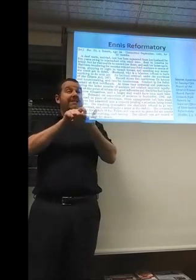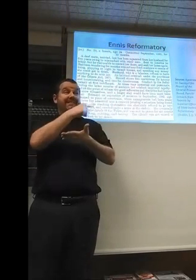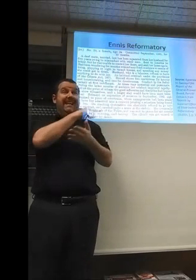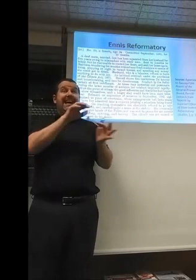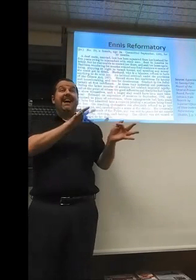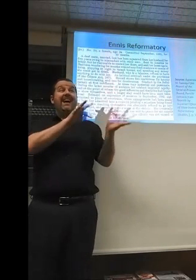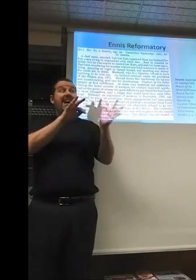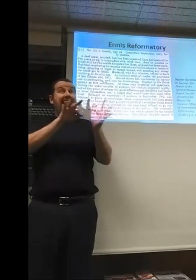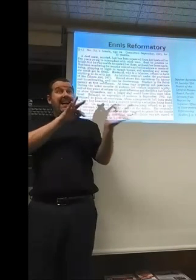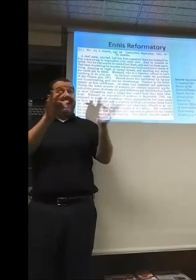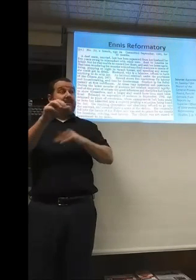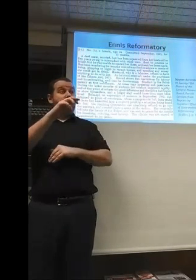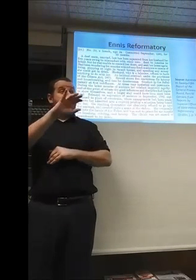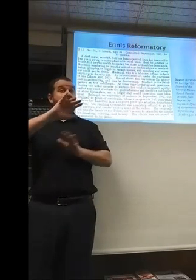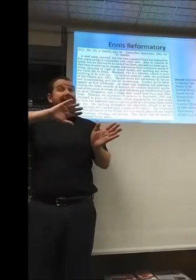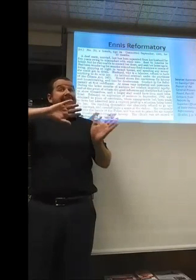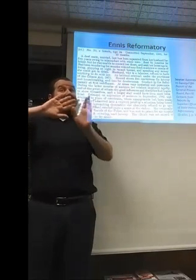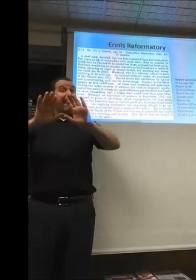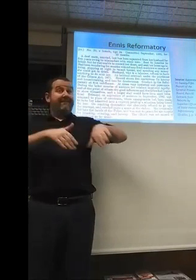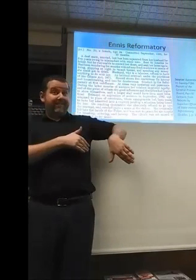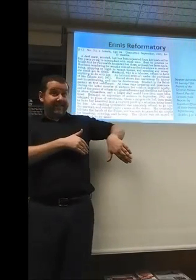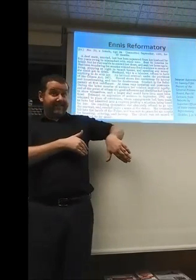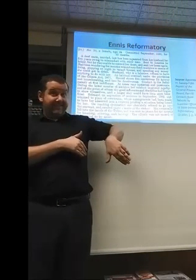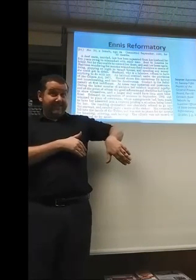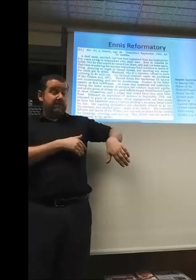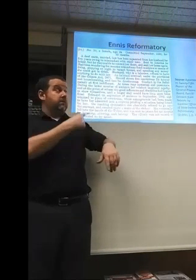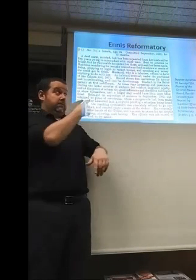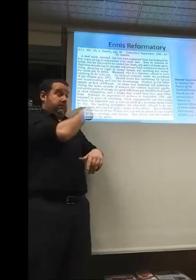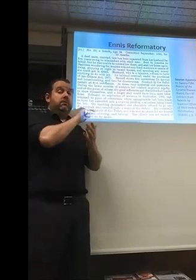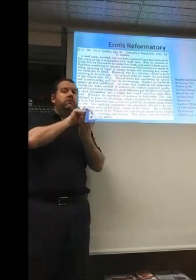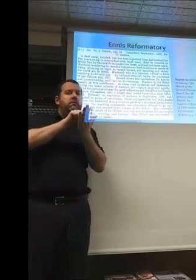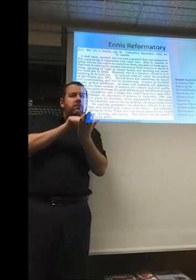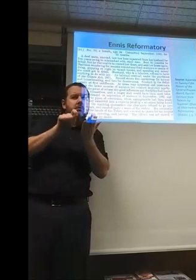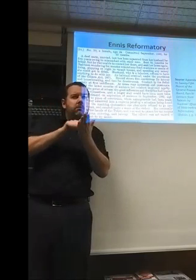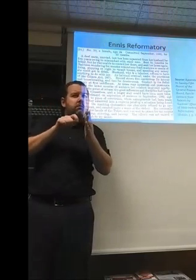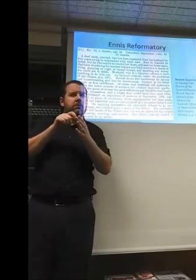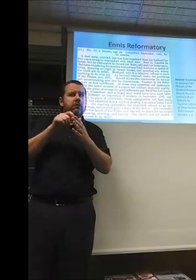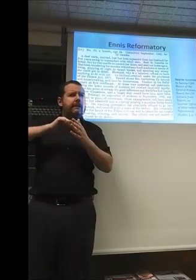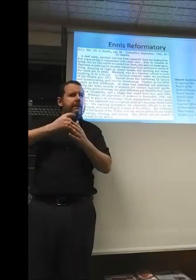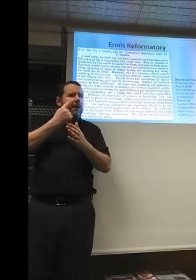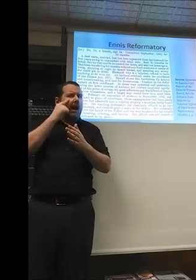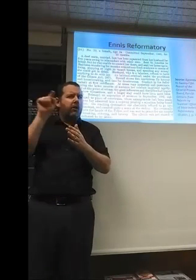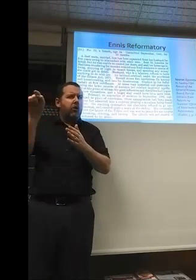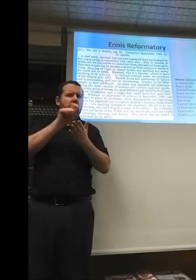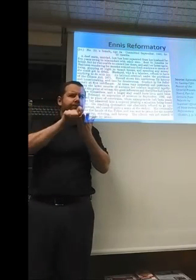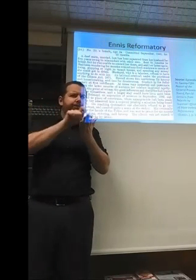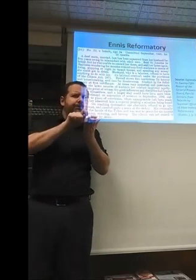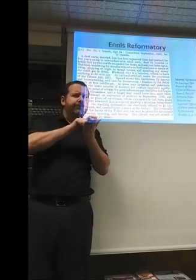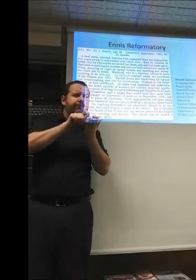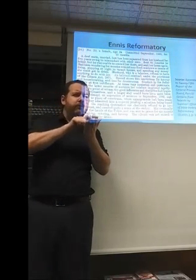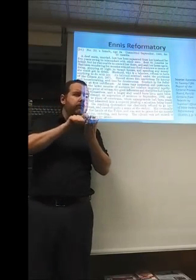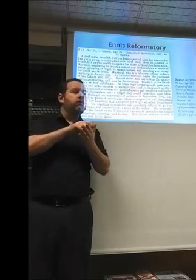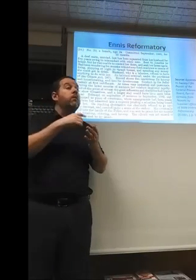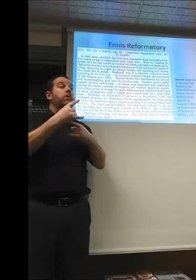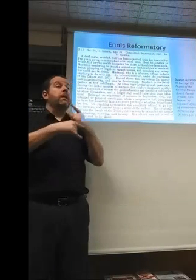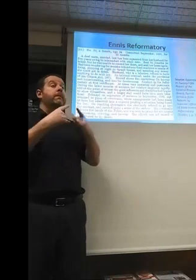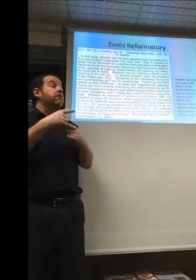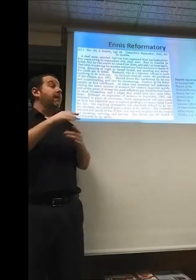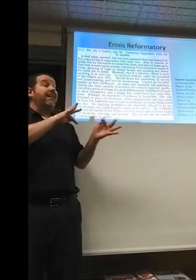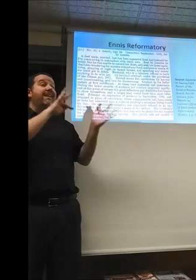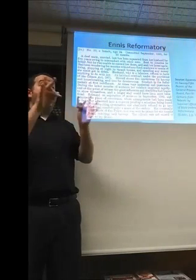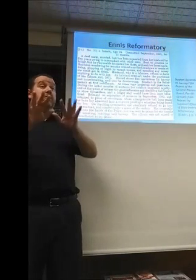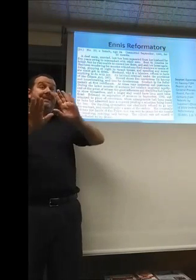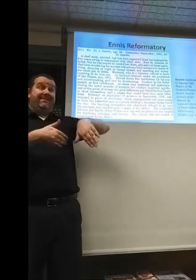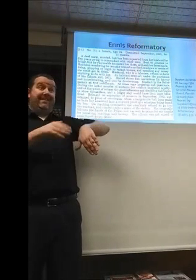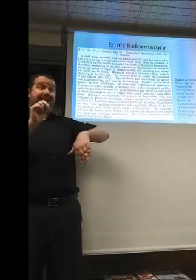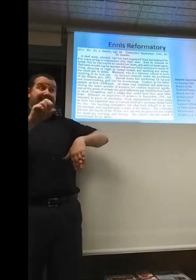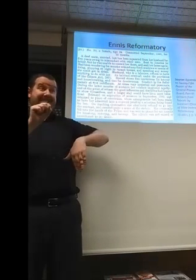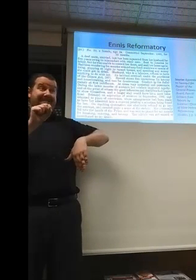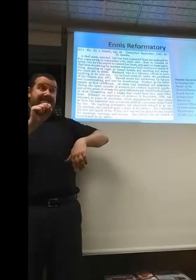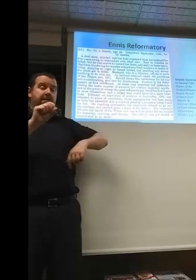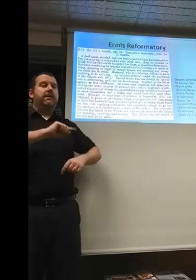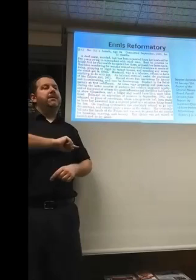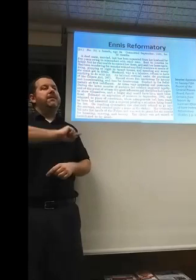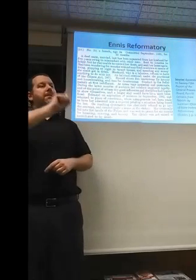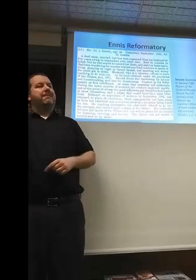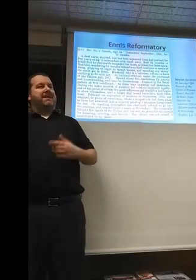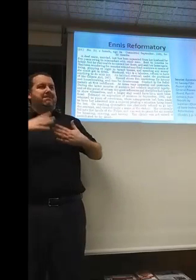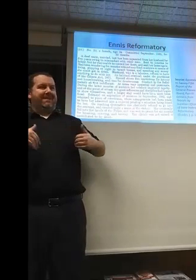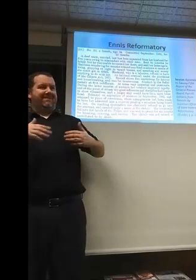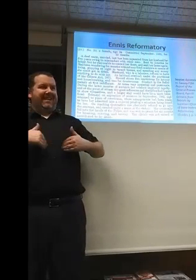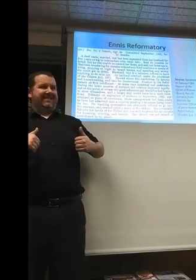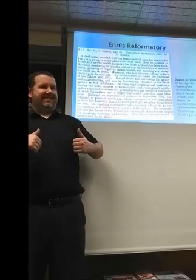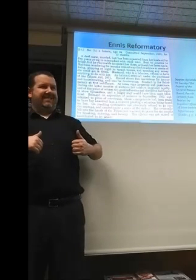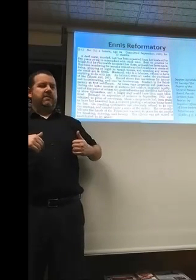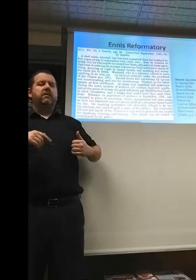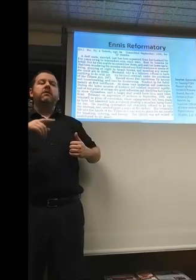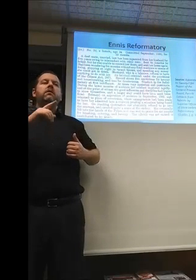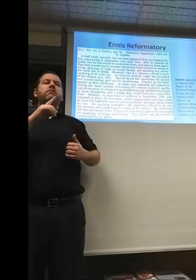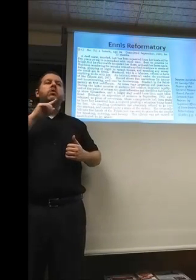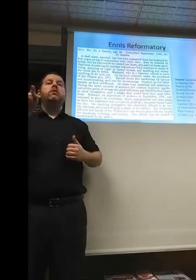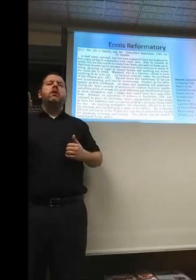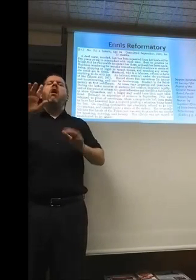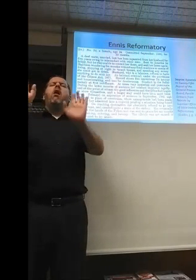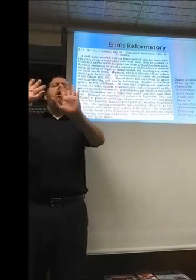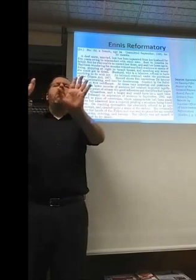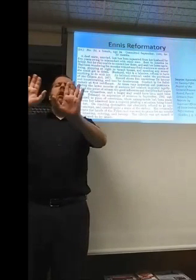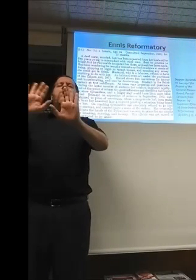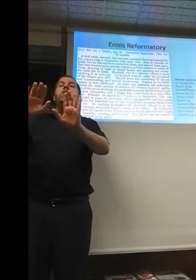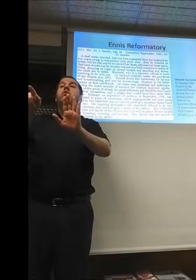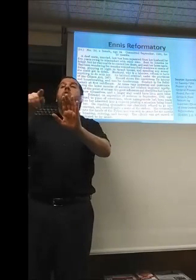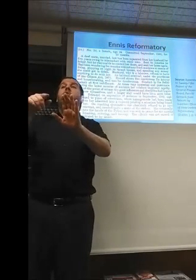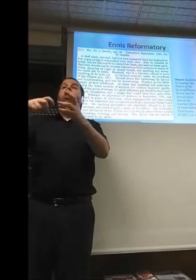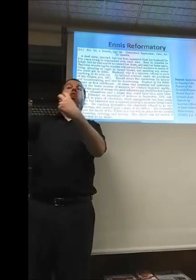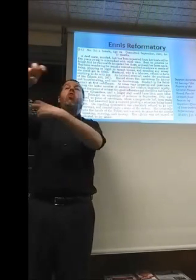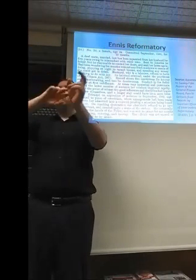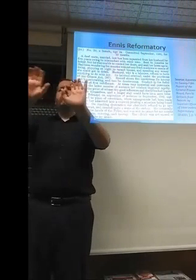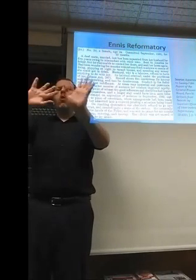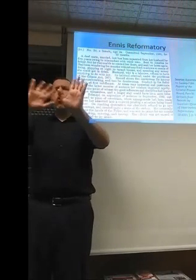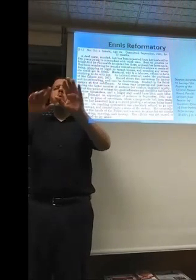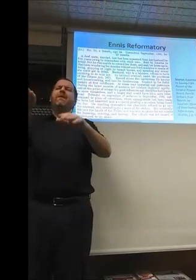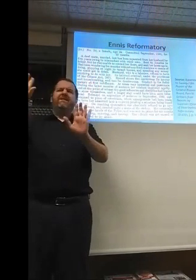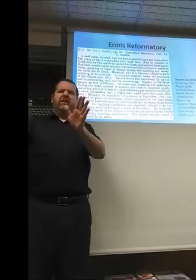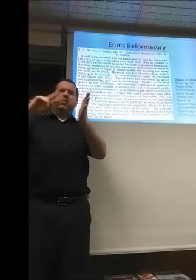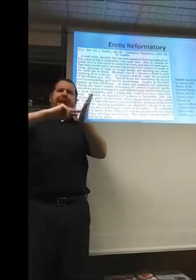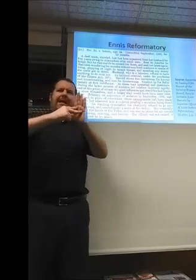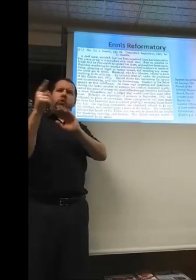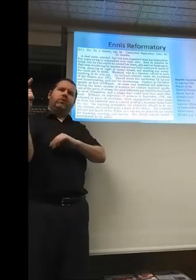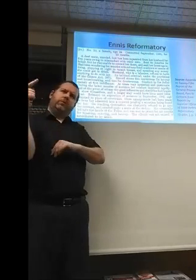So they asked her mother to ask her if she knew the difference between right and wrong,